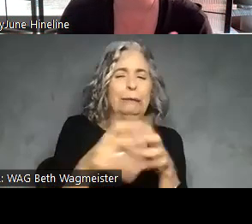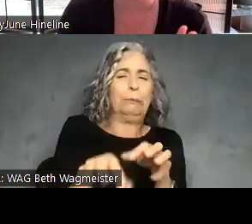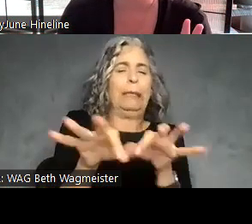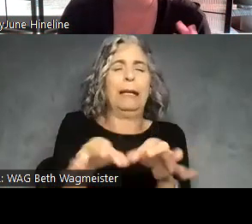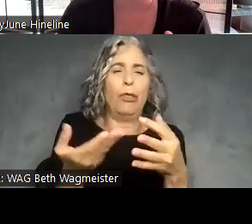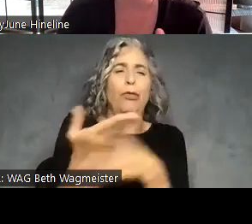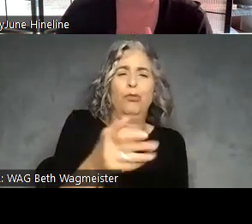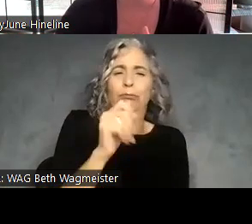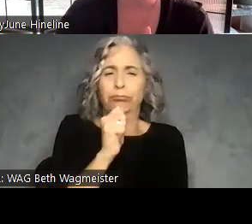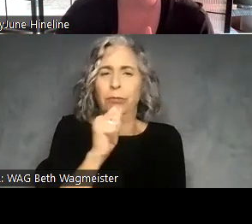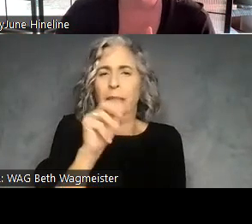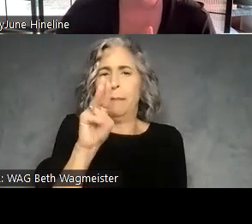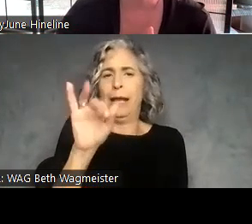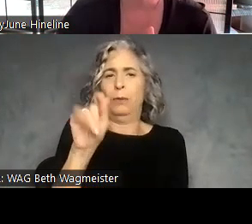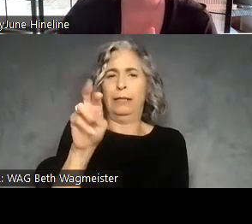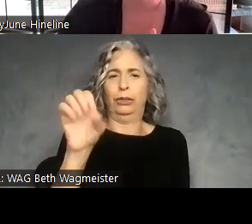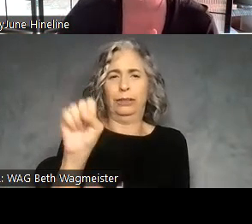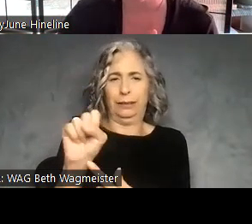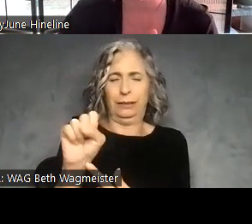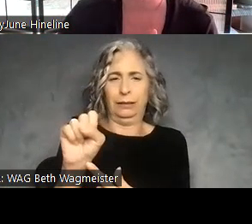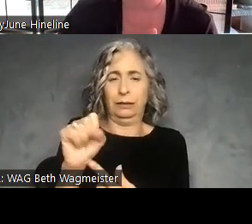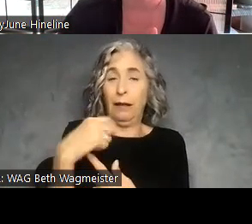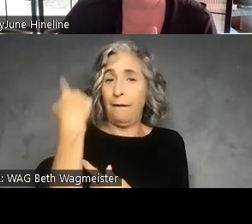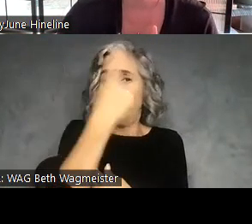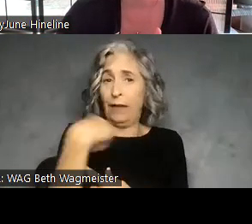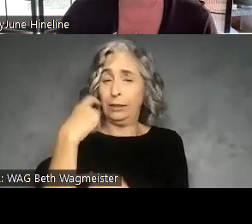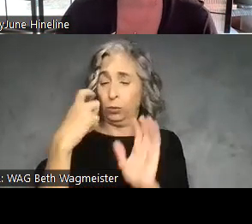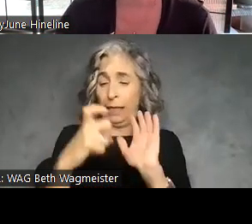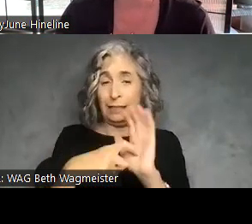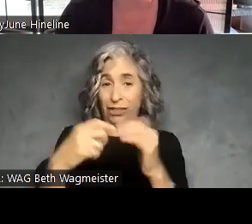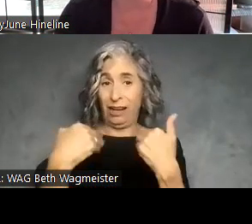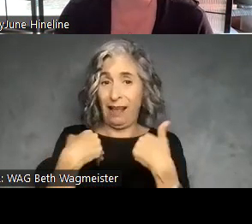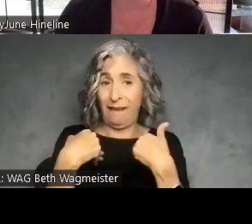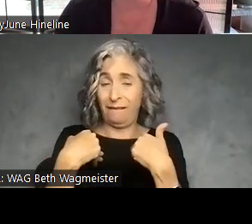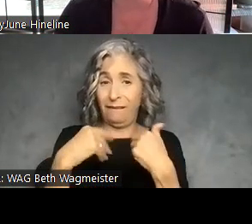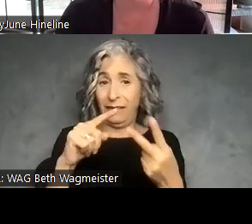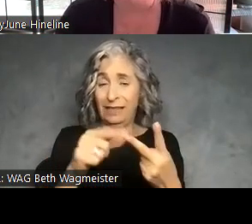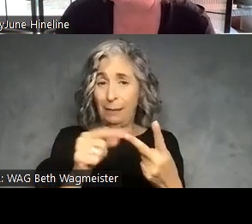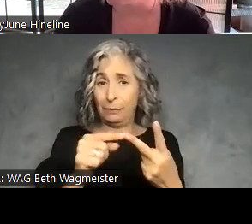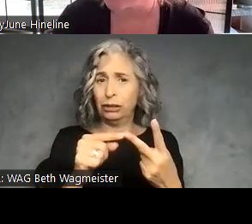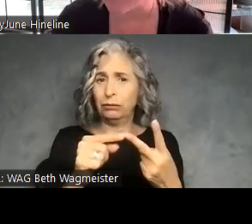gravely throat from allergies and coming back from a conference. So someone may have a sore throat